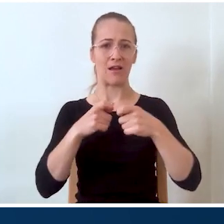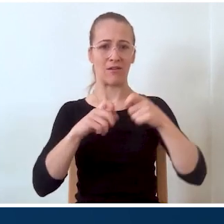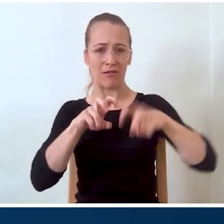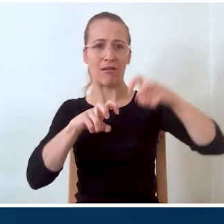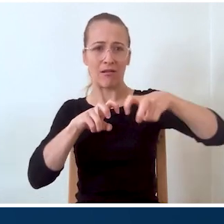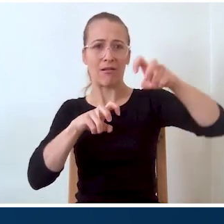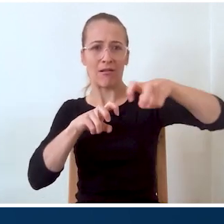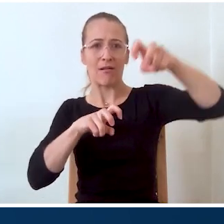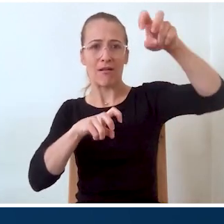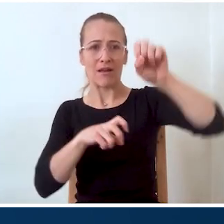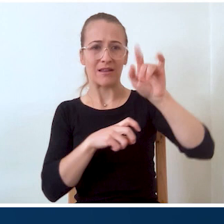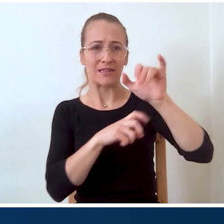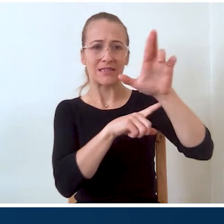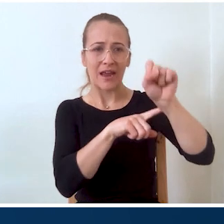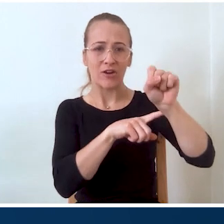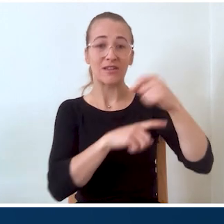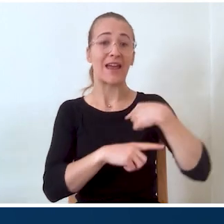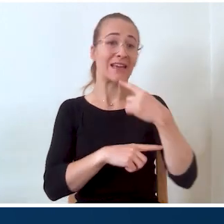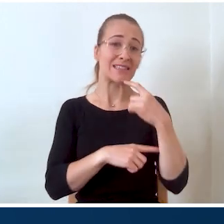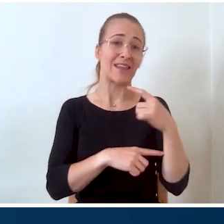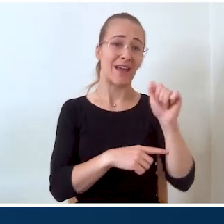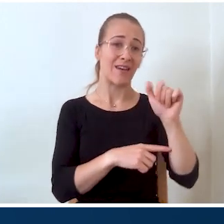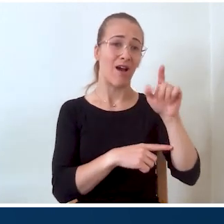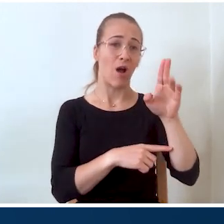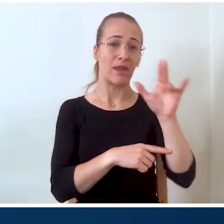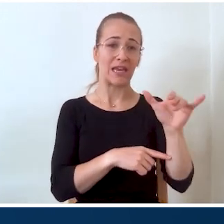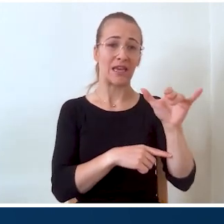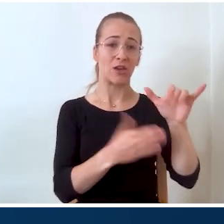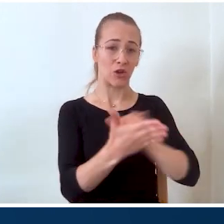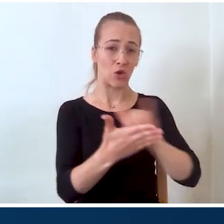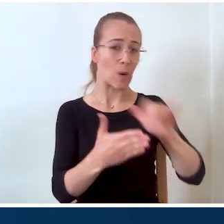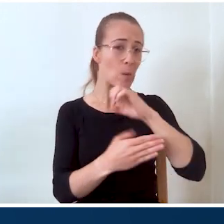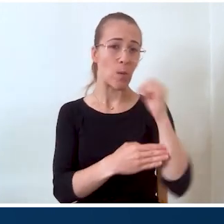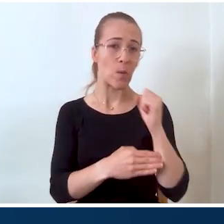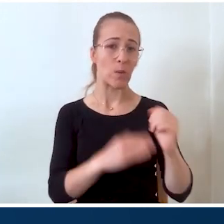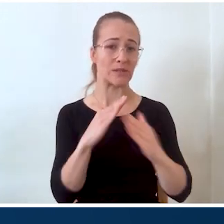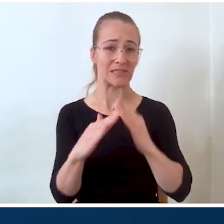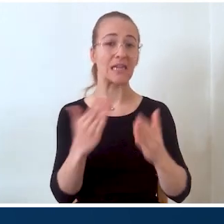And I say that living in Albany, New York, which is an old city. There's been some advancements in some of the parts